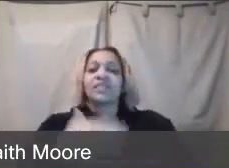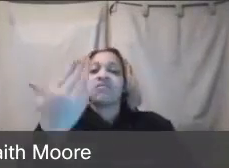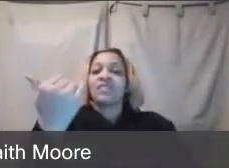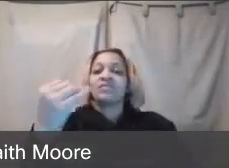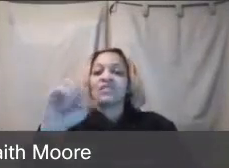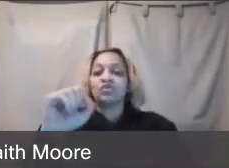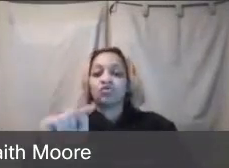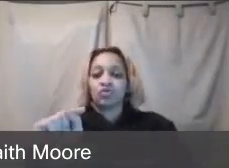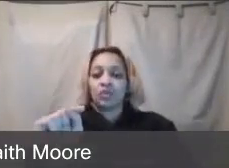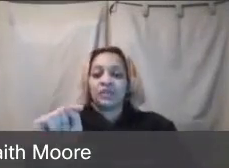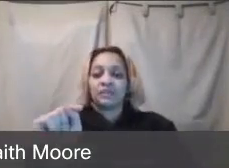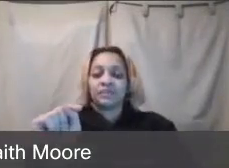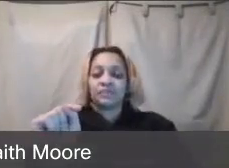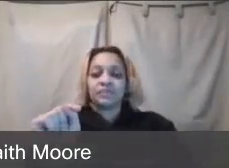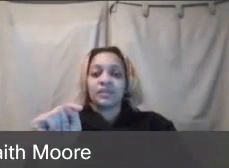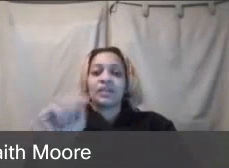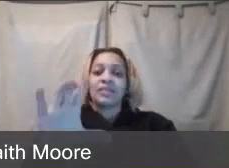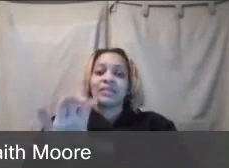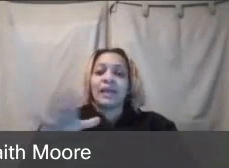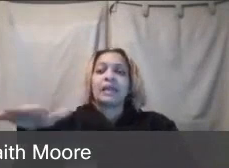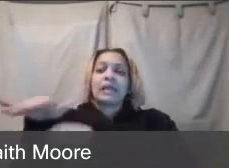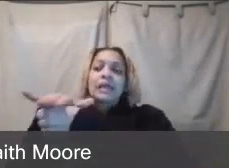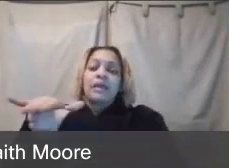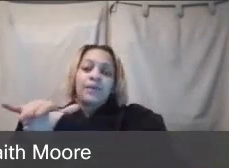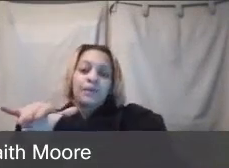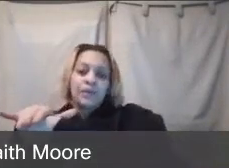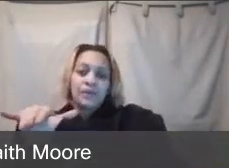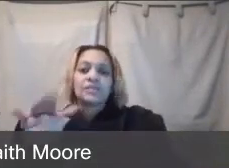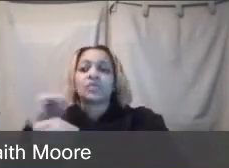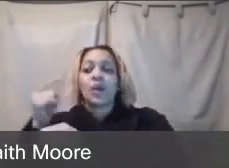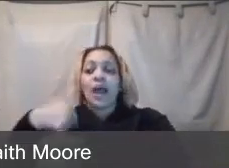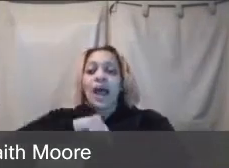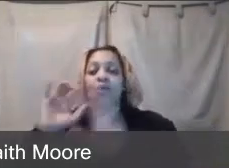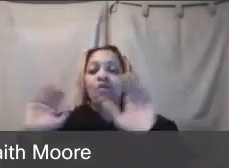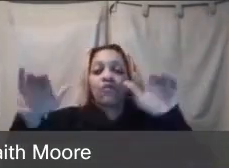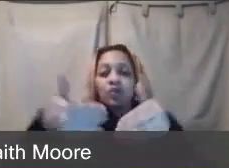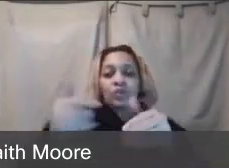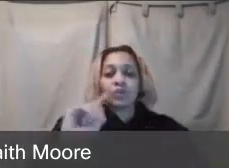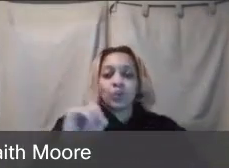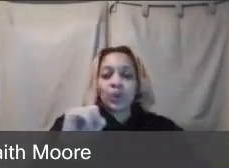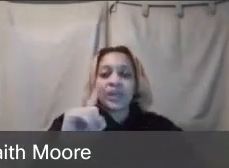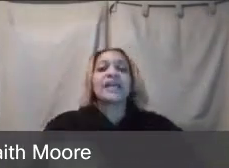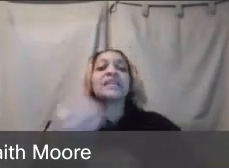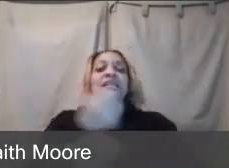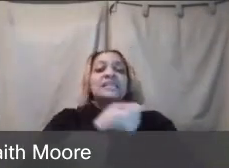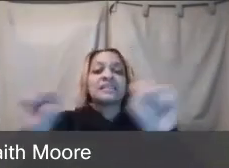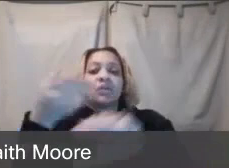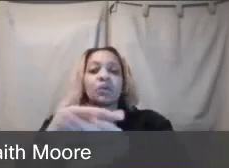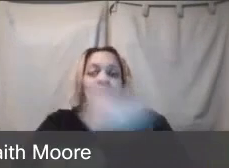Um, a quarter, if you will, so, the focus is on, uh, some safety improvements regarding the cycle track.